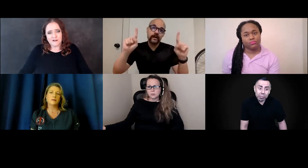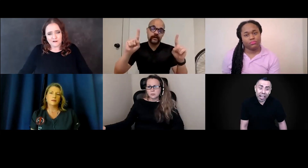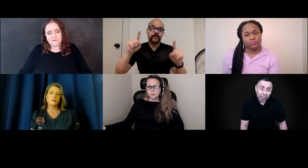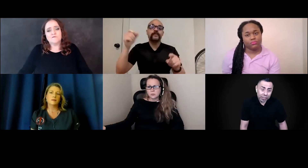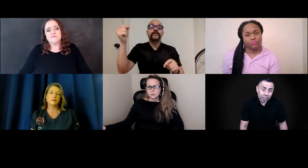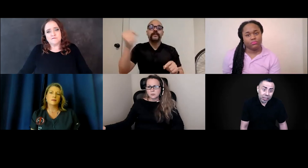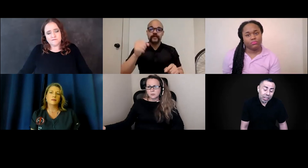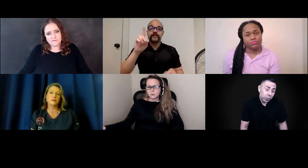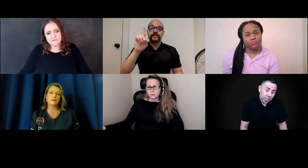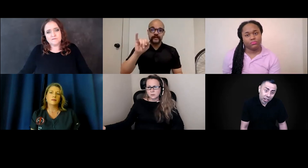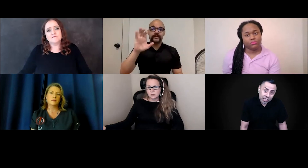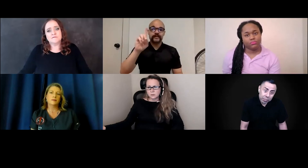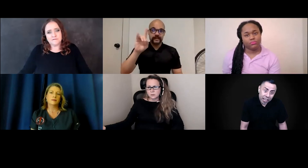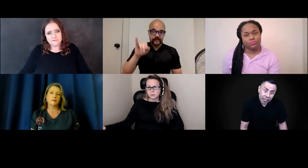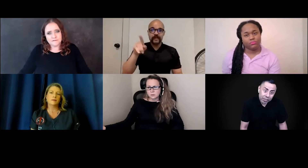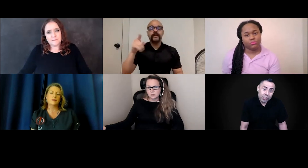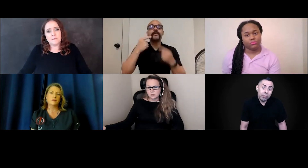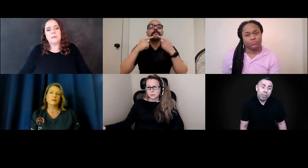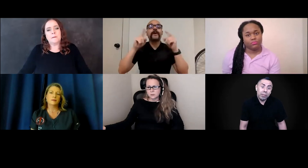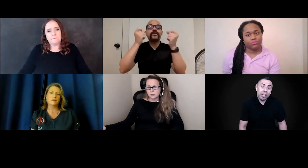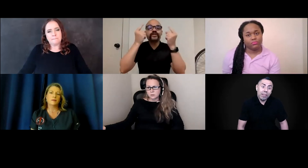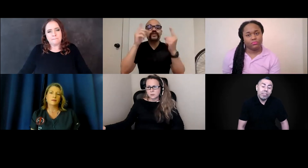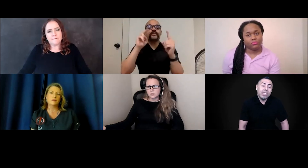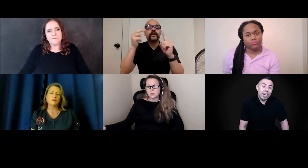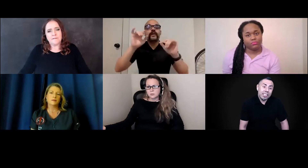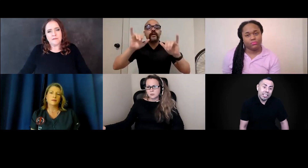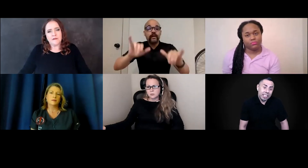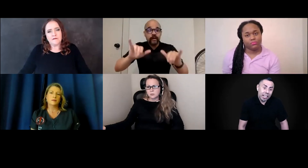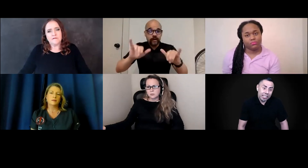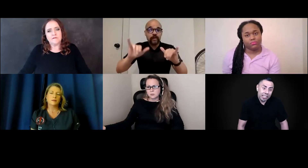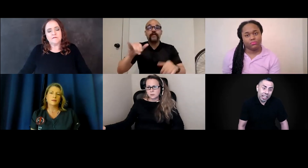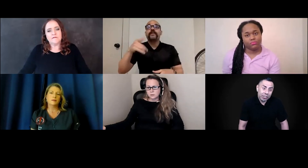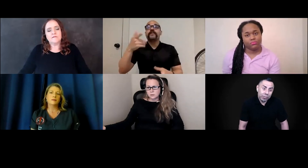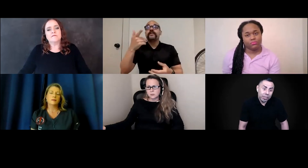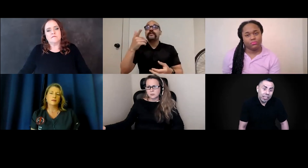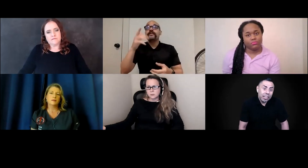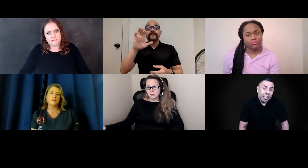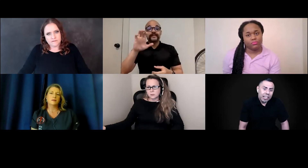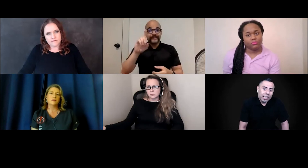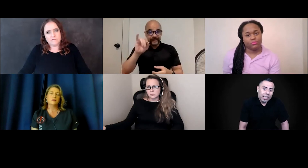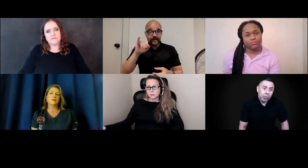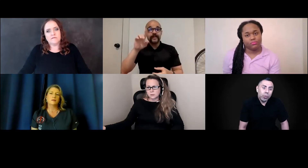We were in a battle. It was a constant battle to have DIs and CDIs in the classroom.